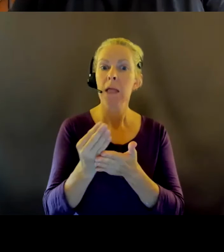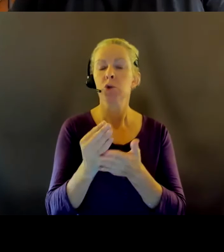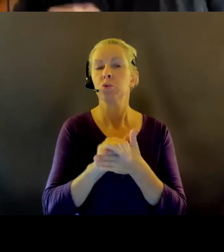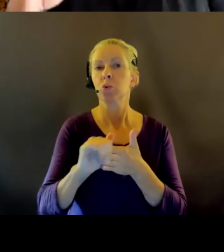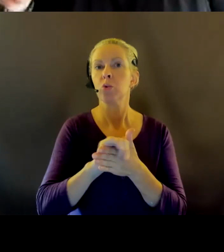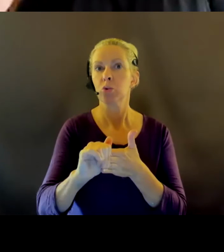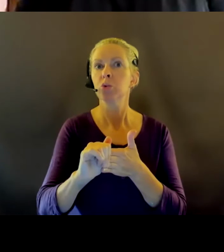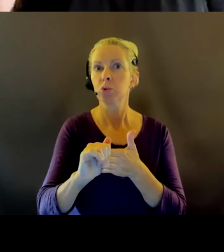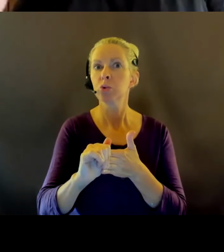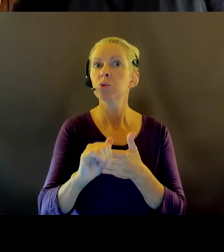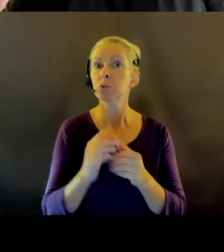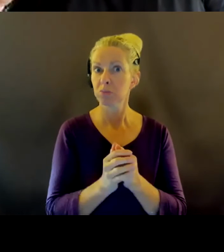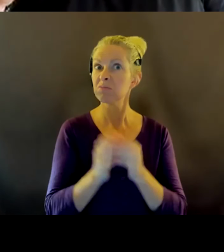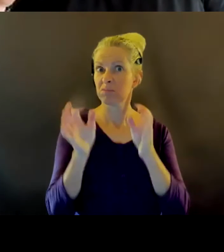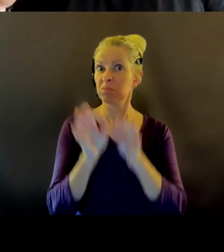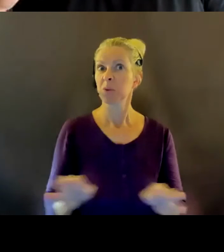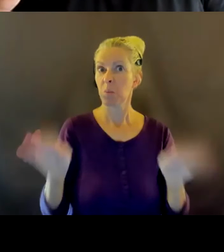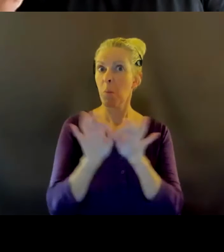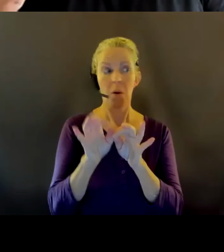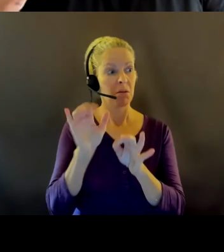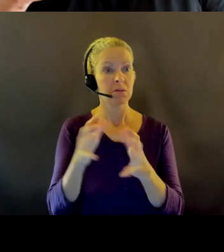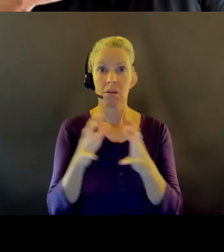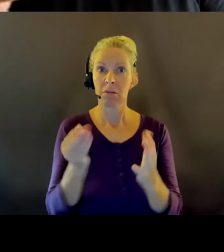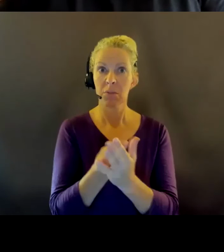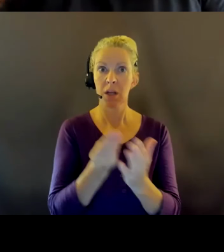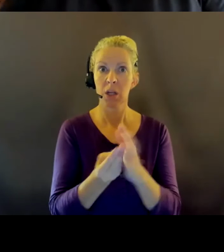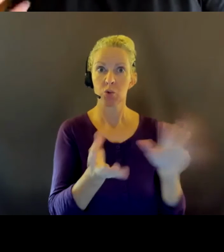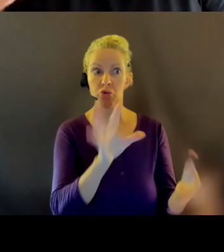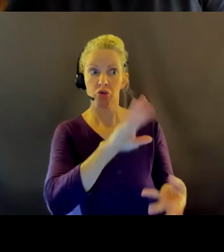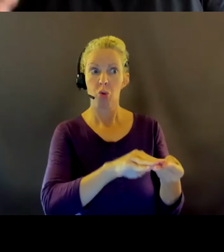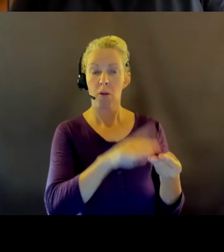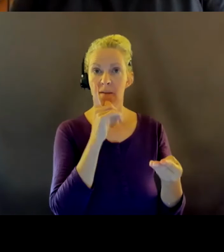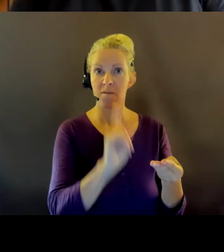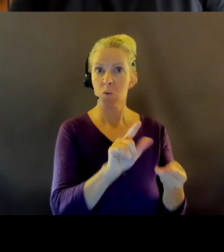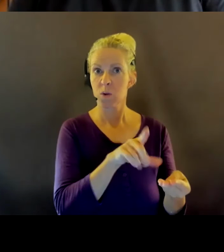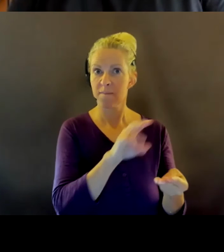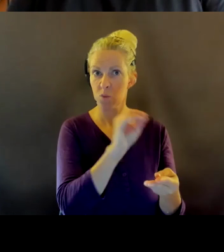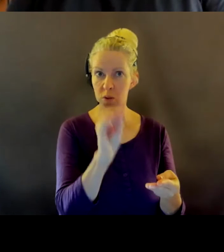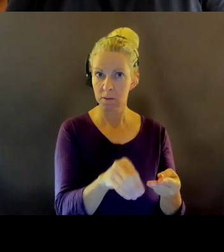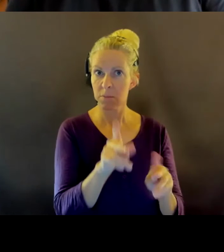Significant both from an economical and societal standpoint. It's a lot of people.